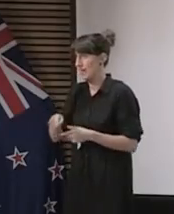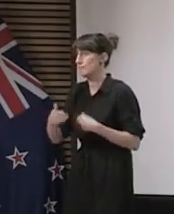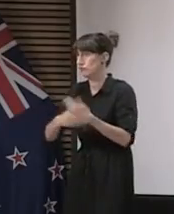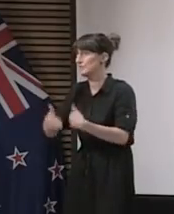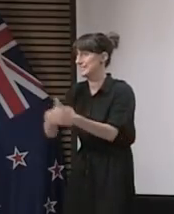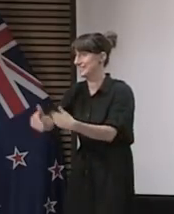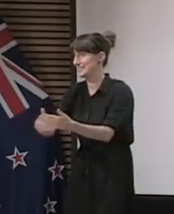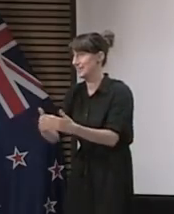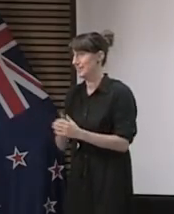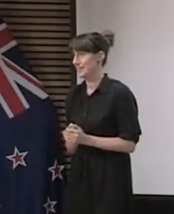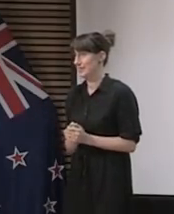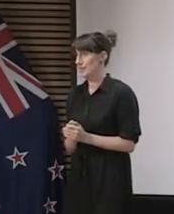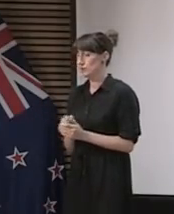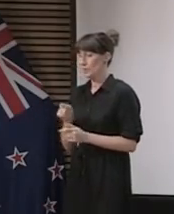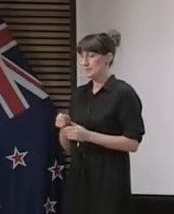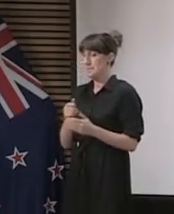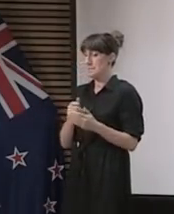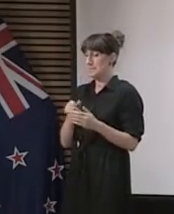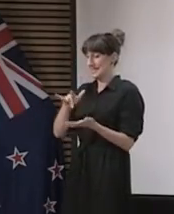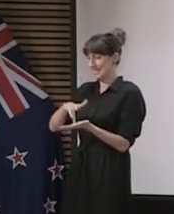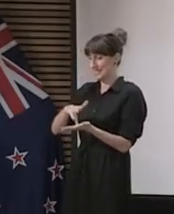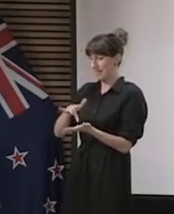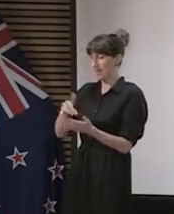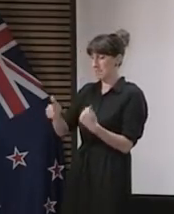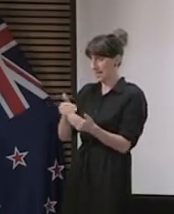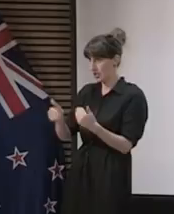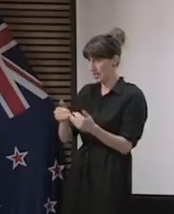from the centre so that it would go out equally across the country.